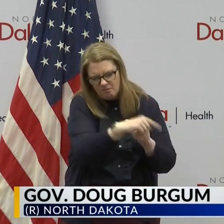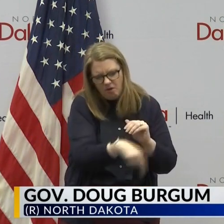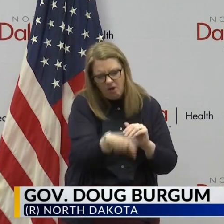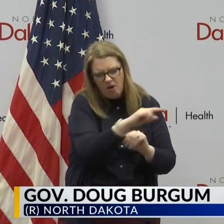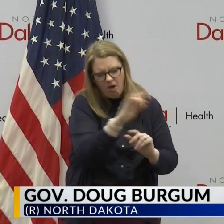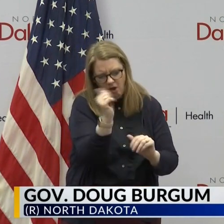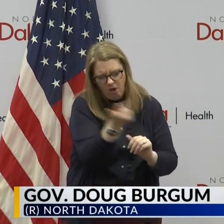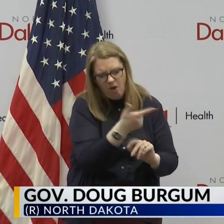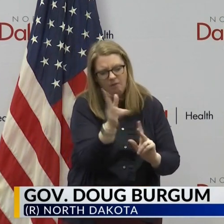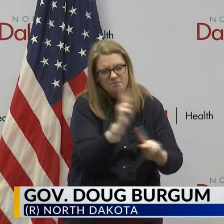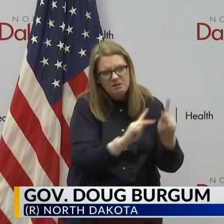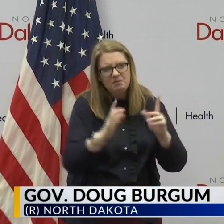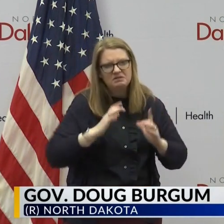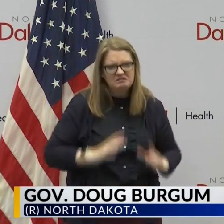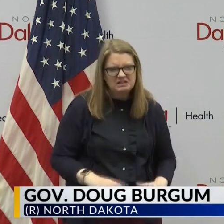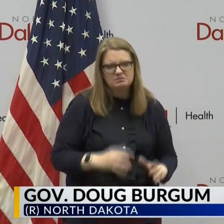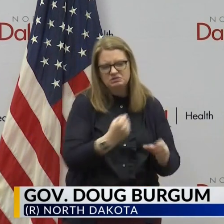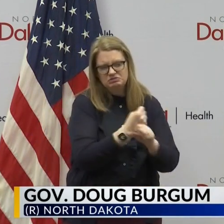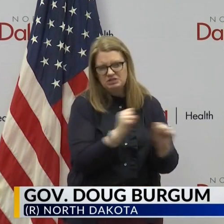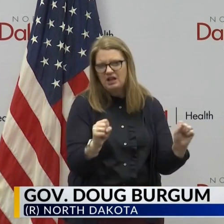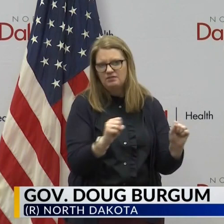THE TEAM ON COMMERCE WITH THE